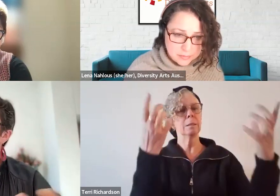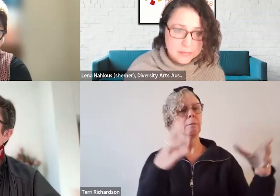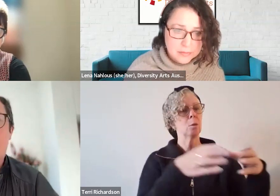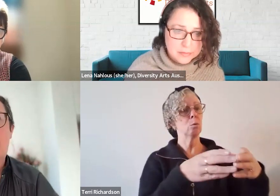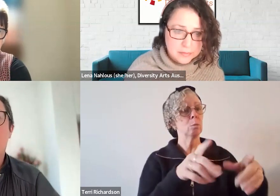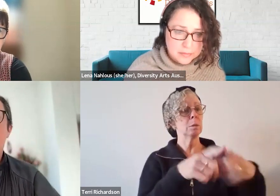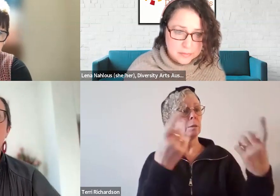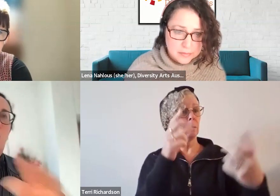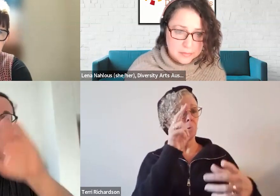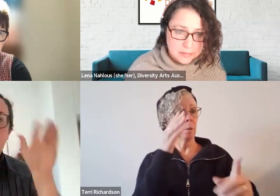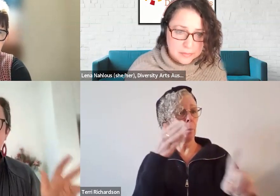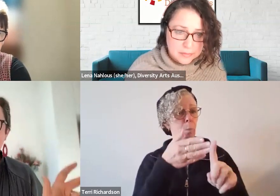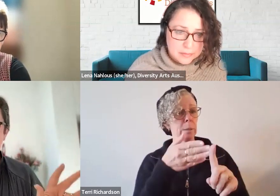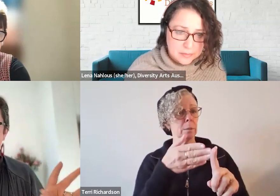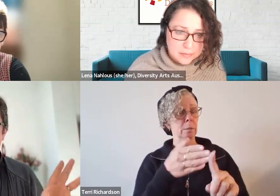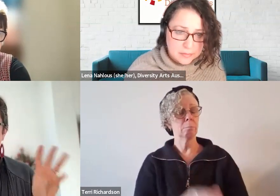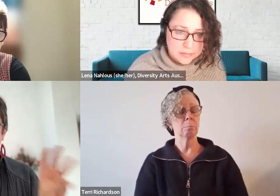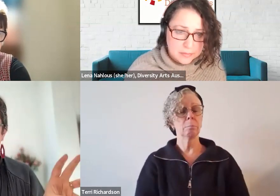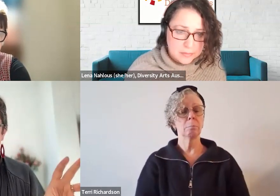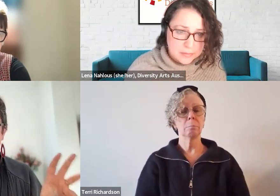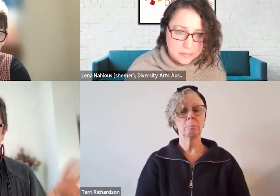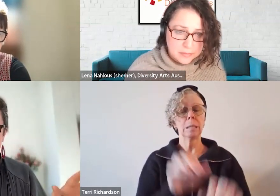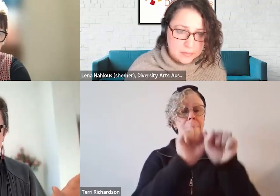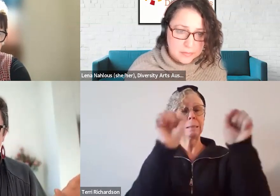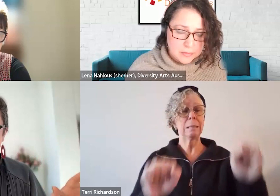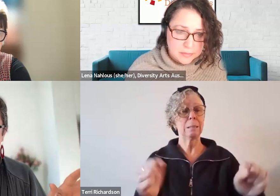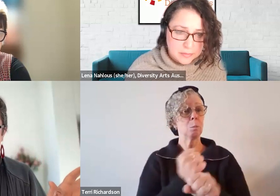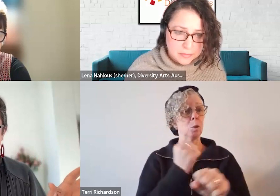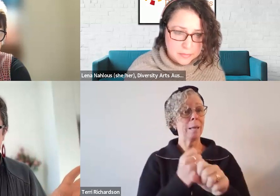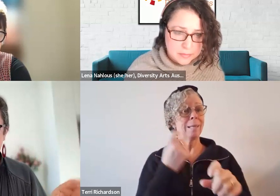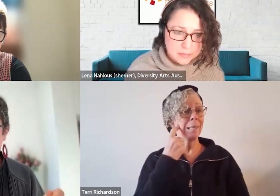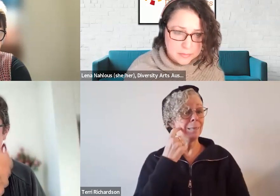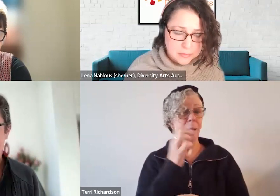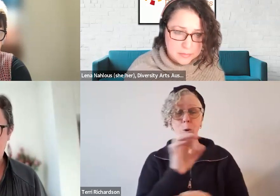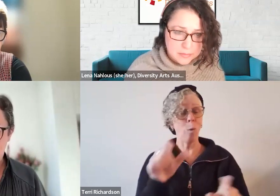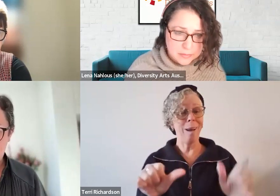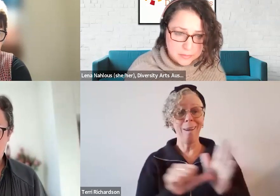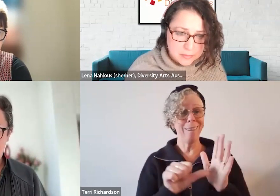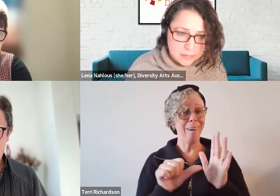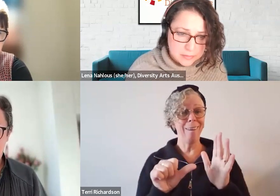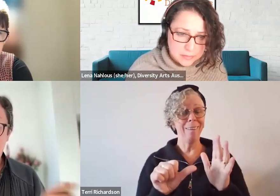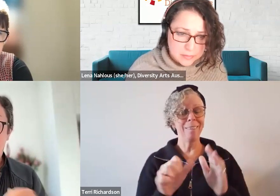Again, the whole point of this is to make things easier, not harder. So it's not about giving us more to do.